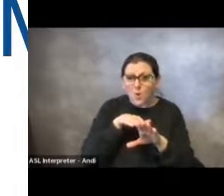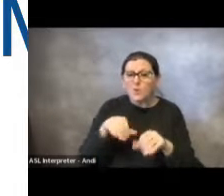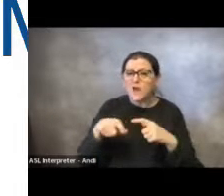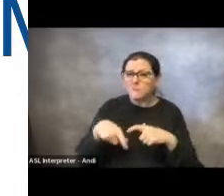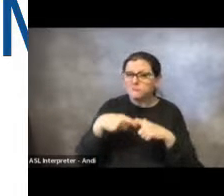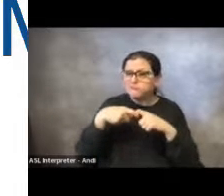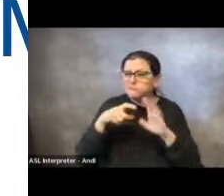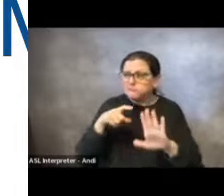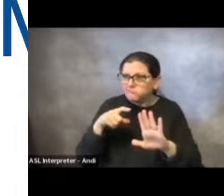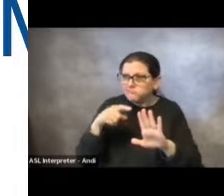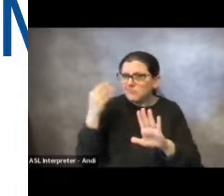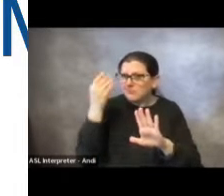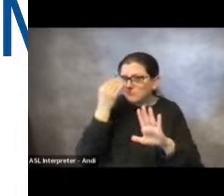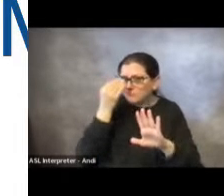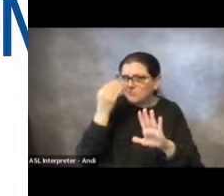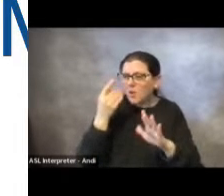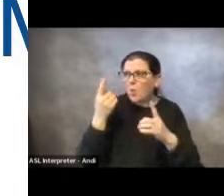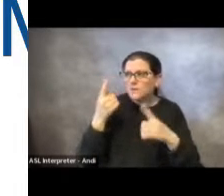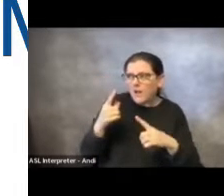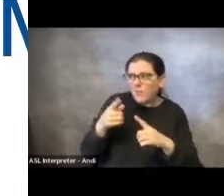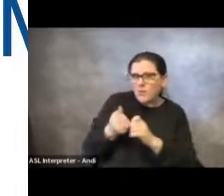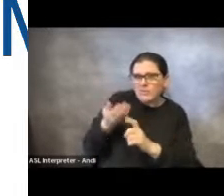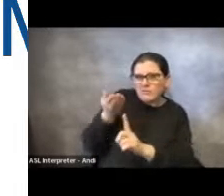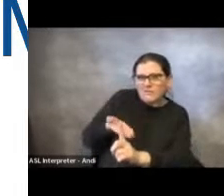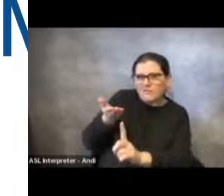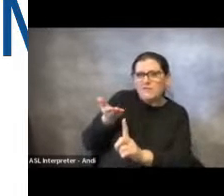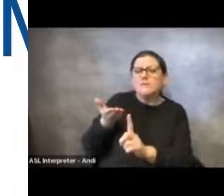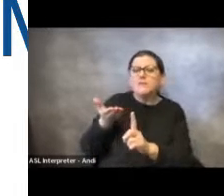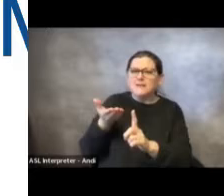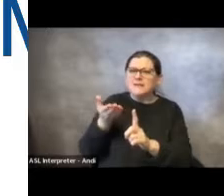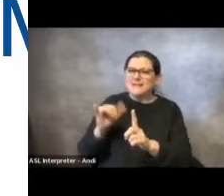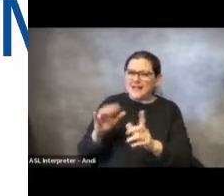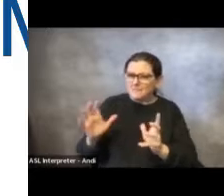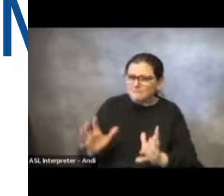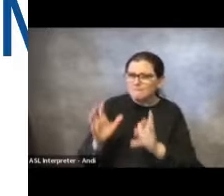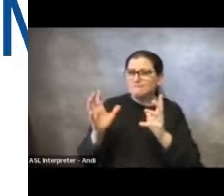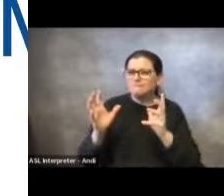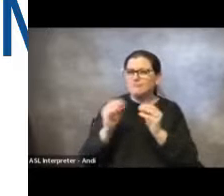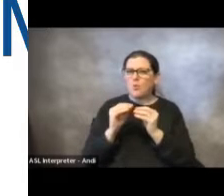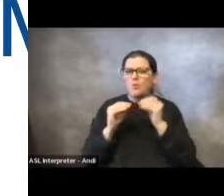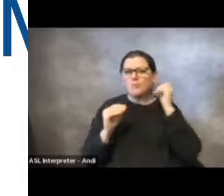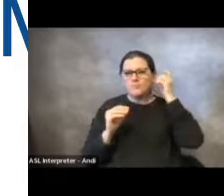happening with the individual, those are the things that we're really encouraging. And then not